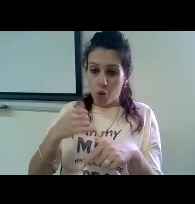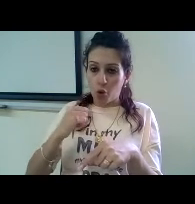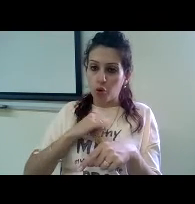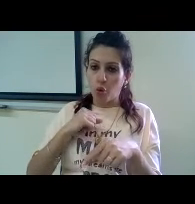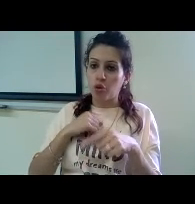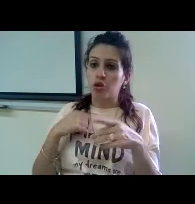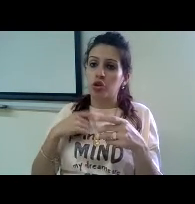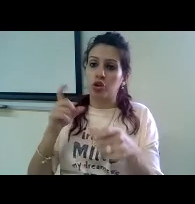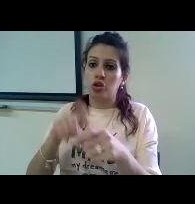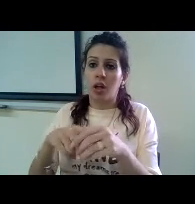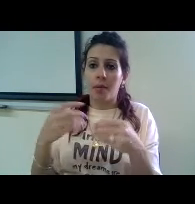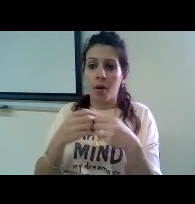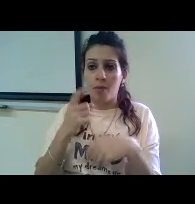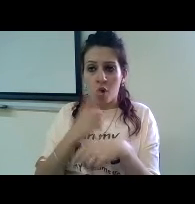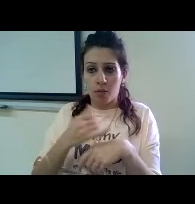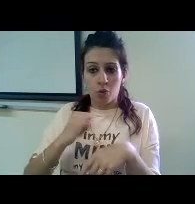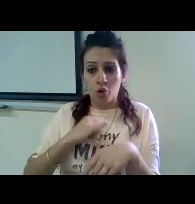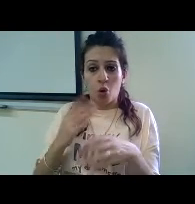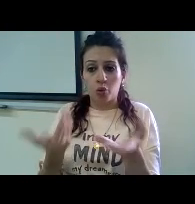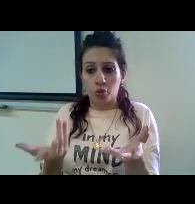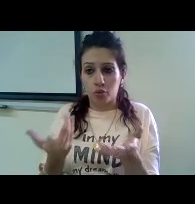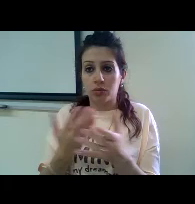to support or provide the learning opportunity.